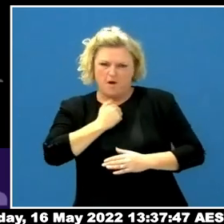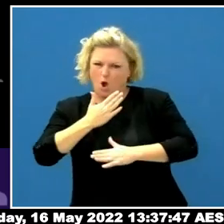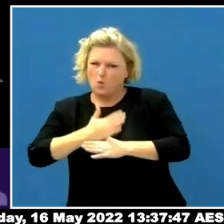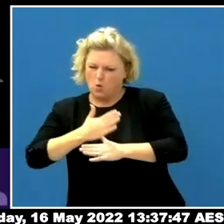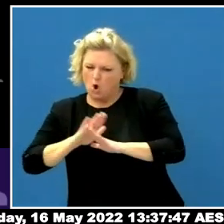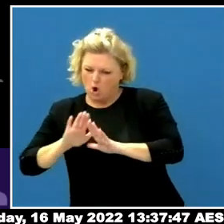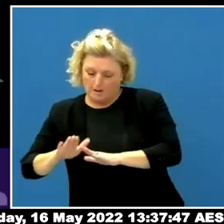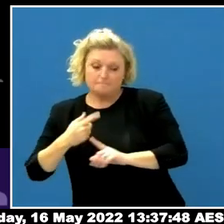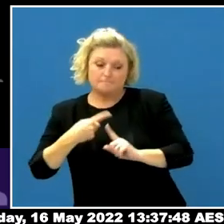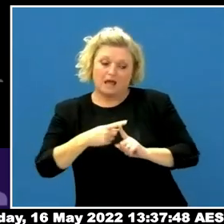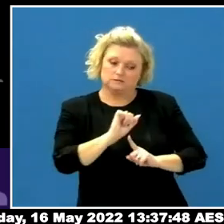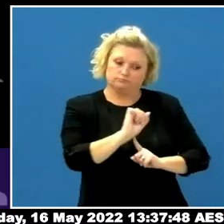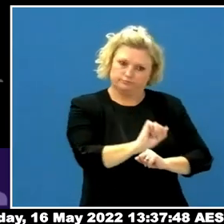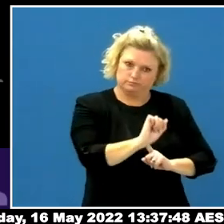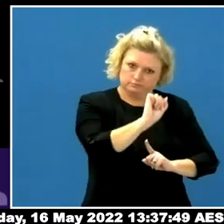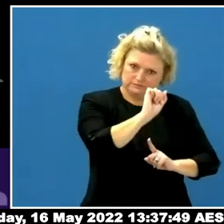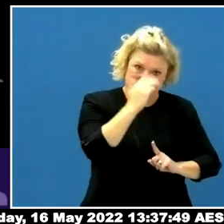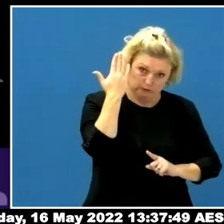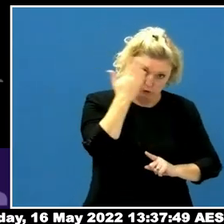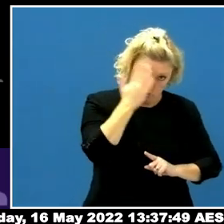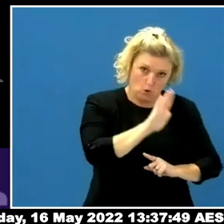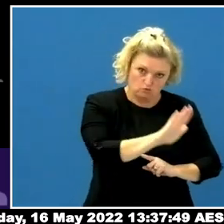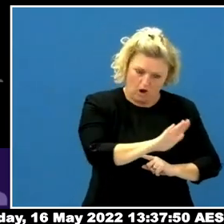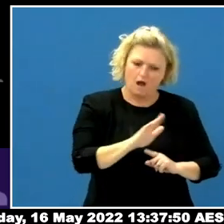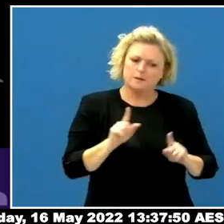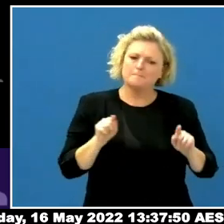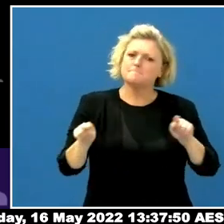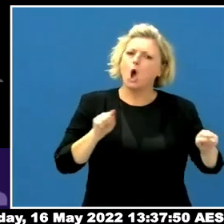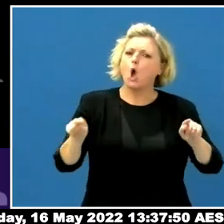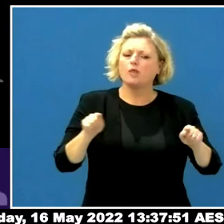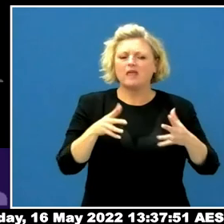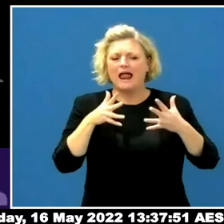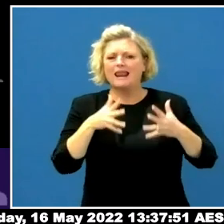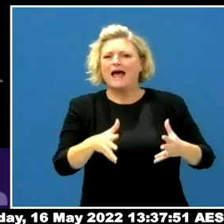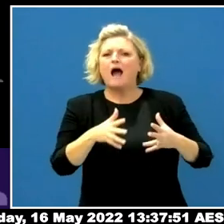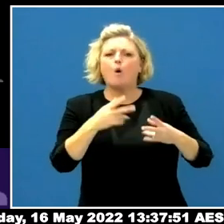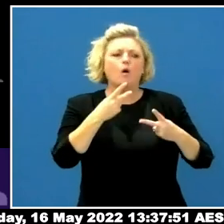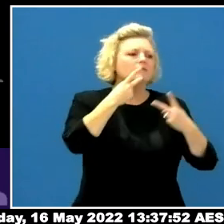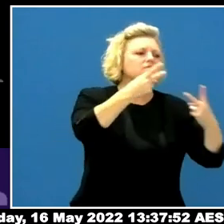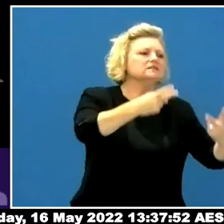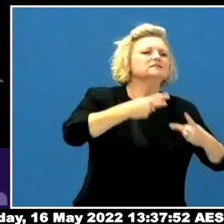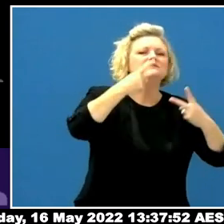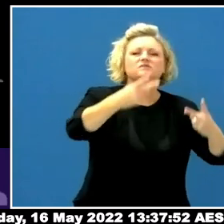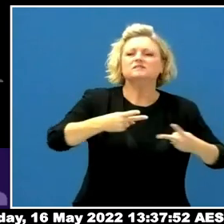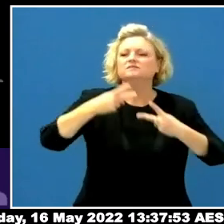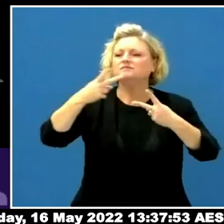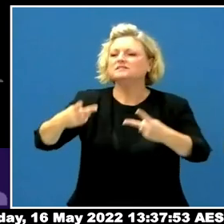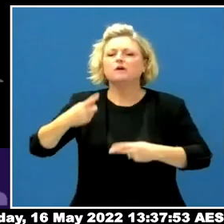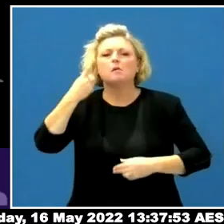look at all different services around the local vicinity through Penrith, Mount Druitt and the Blacktown areas.